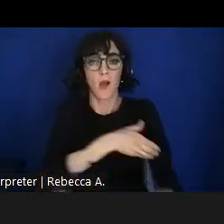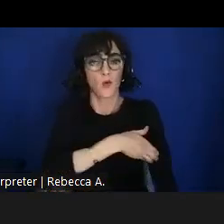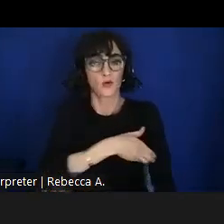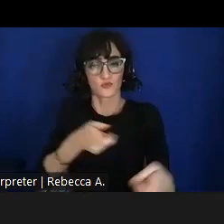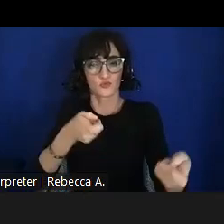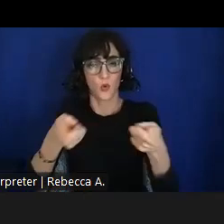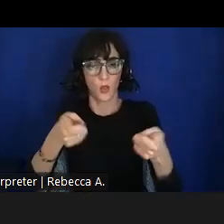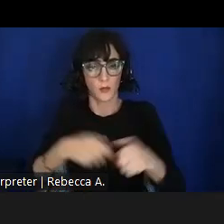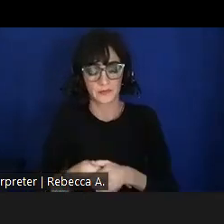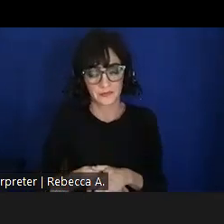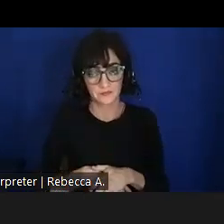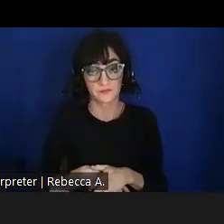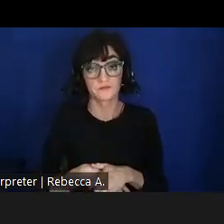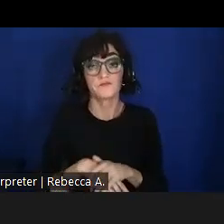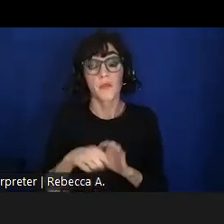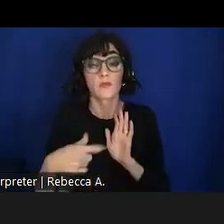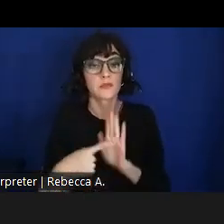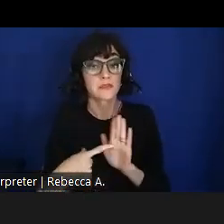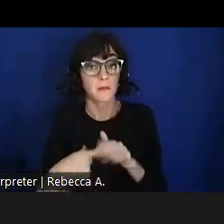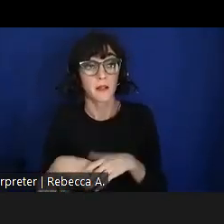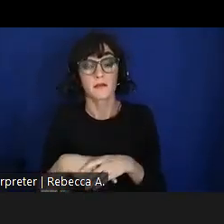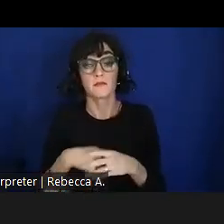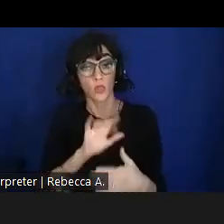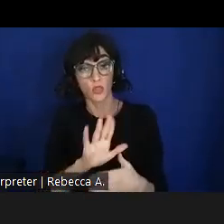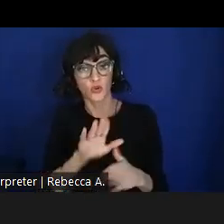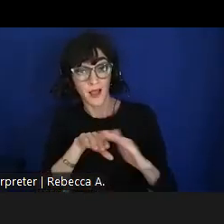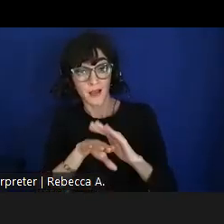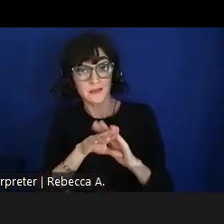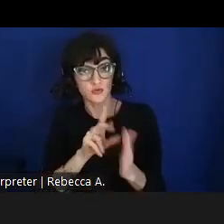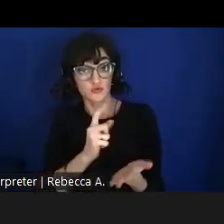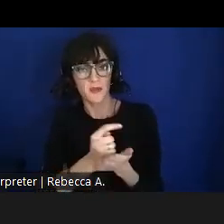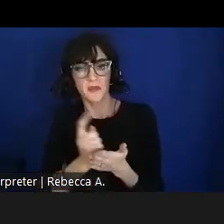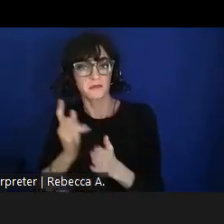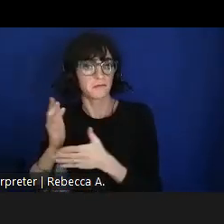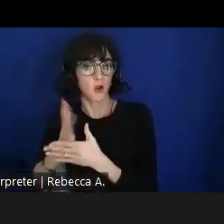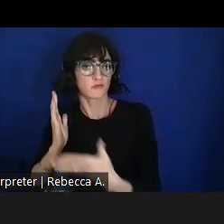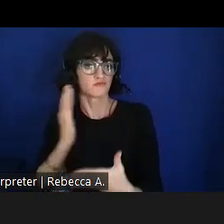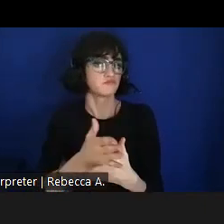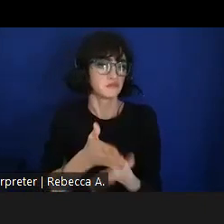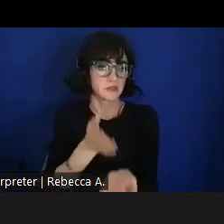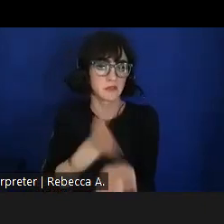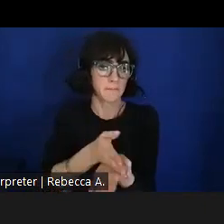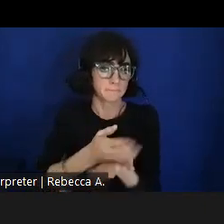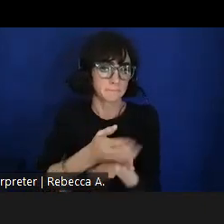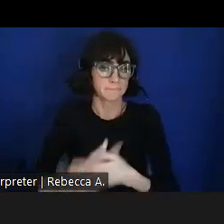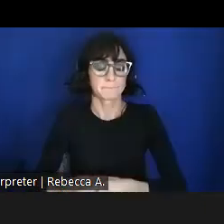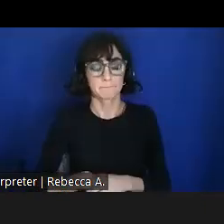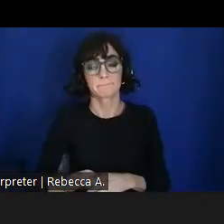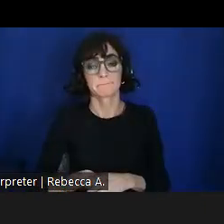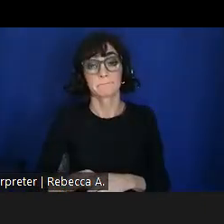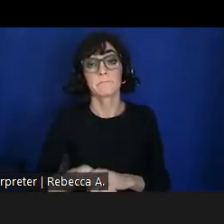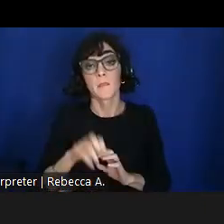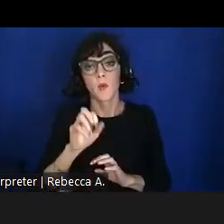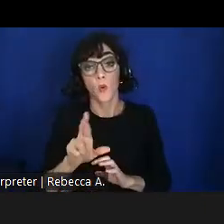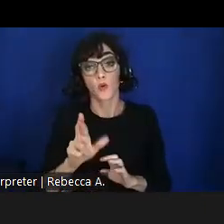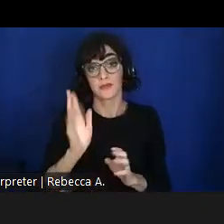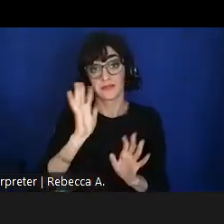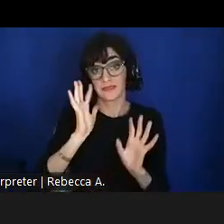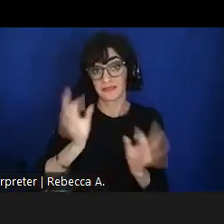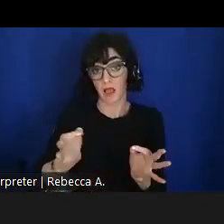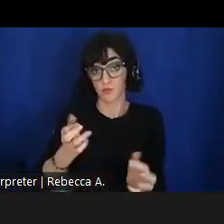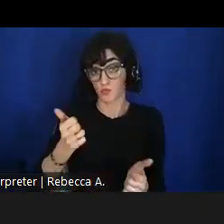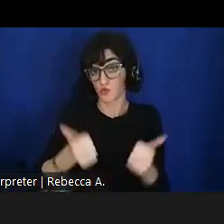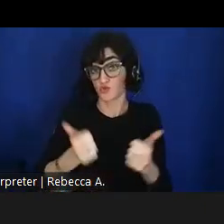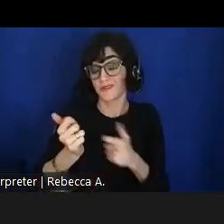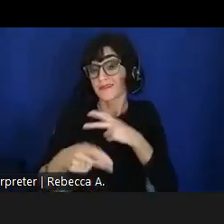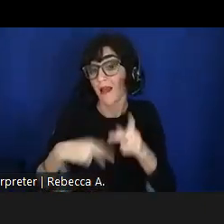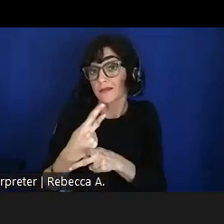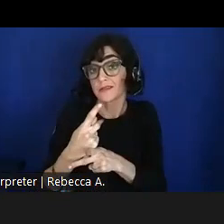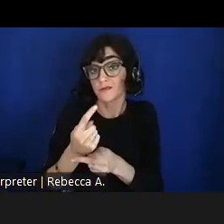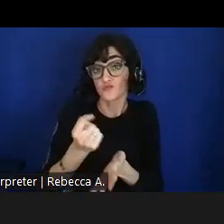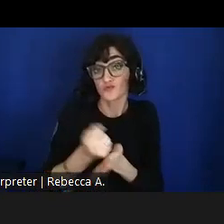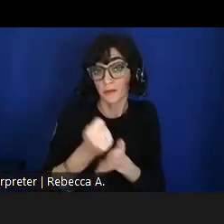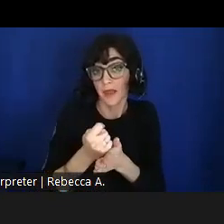to treatment, determining what types of treatment they are allowed to participate in or able